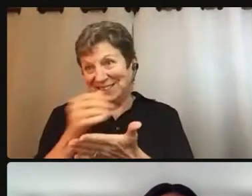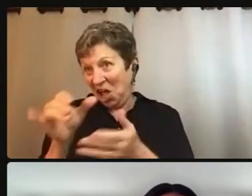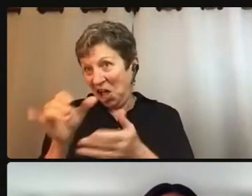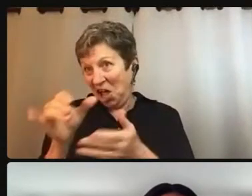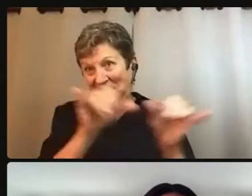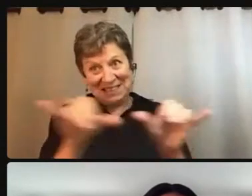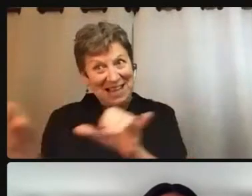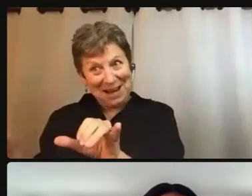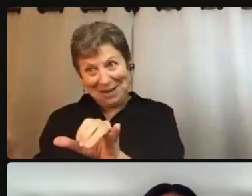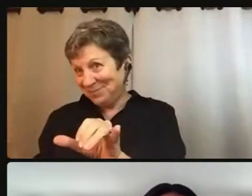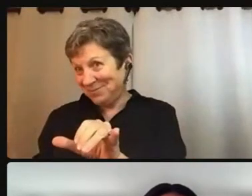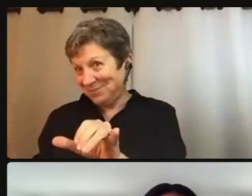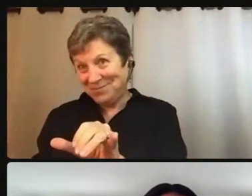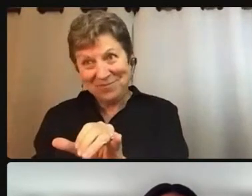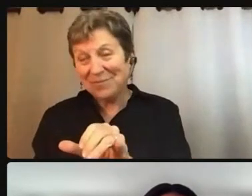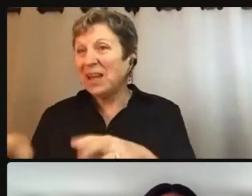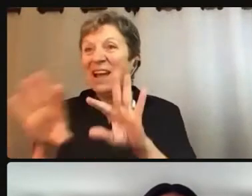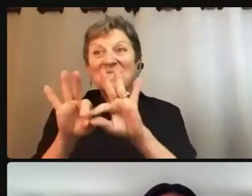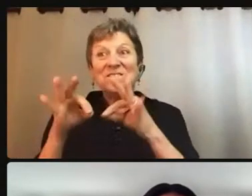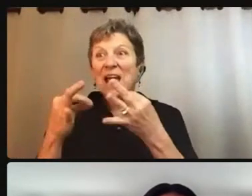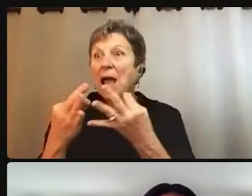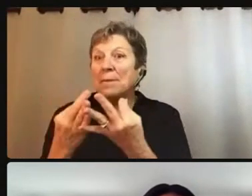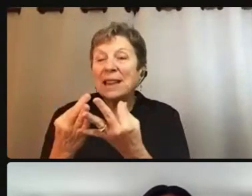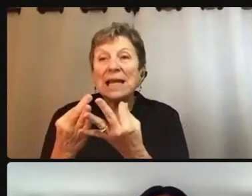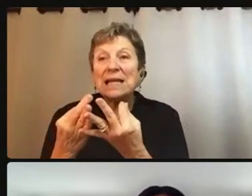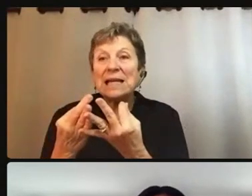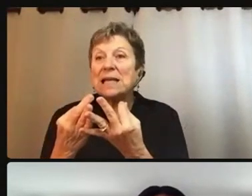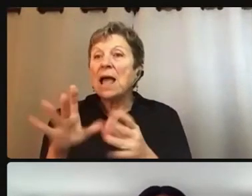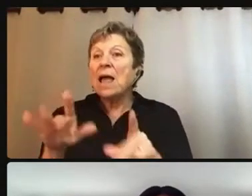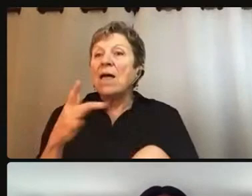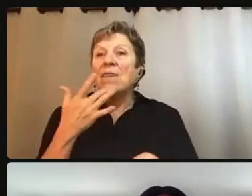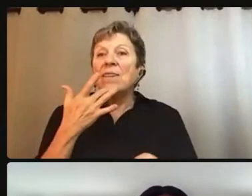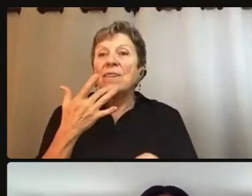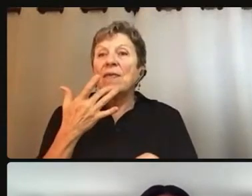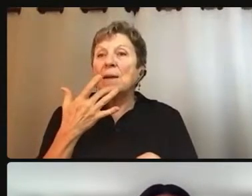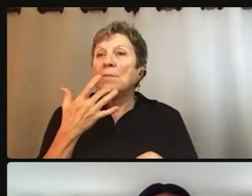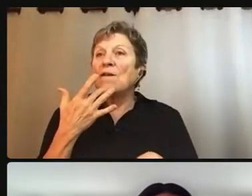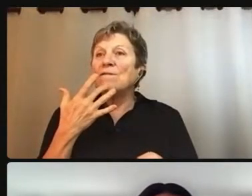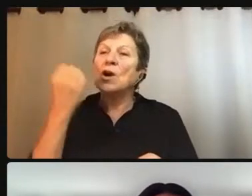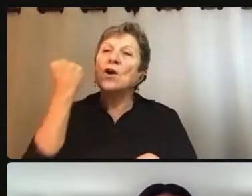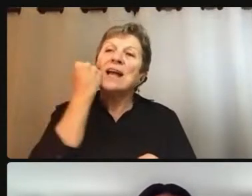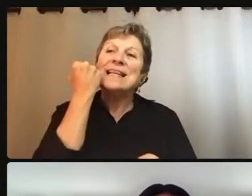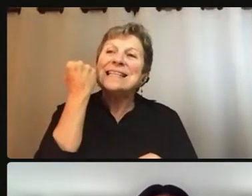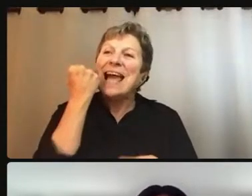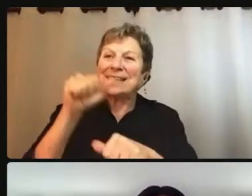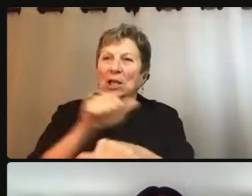THEY'RE BETTER ABLE TO VOLUNTEER AND BE INVOLVED THERE.